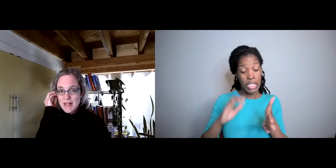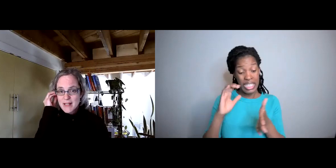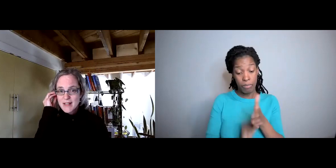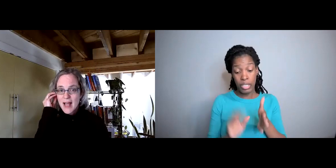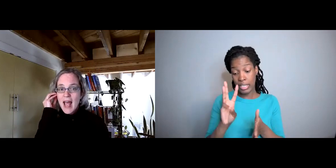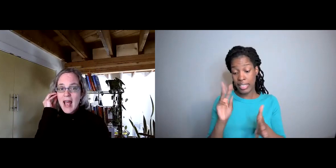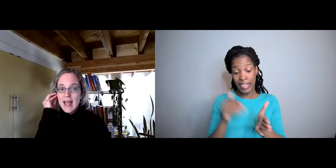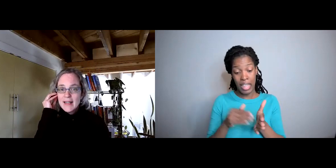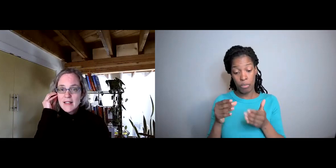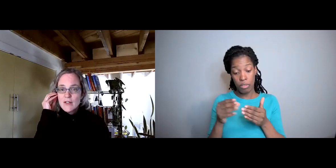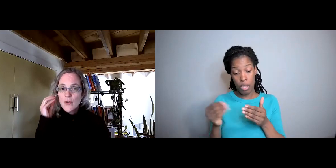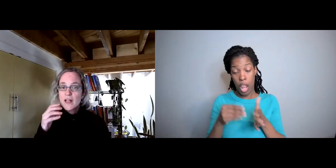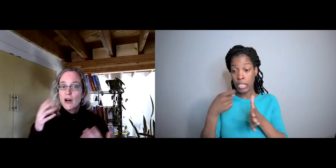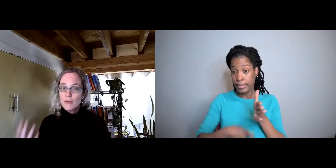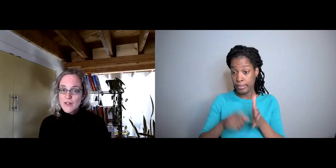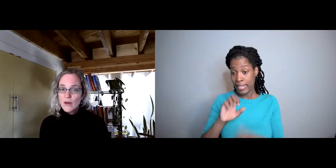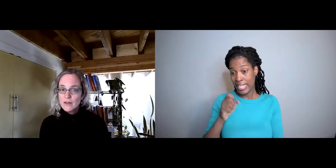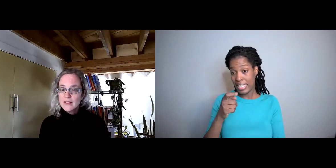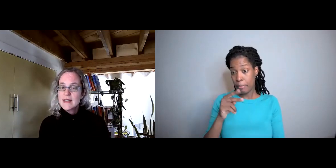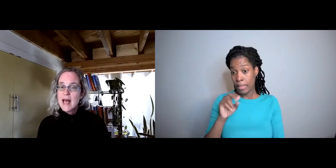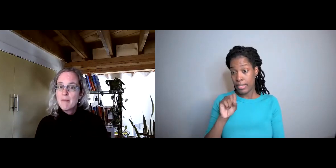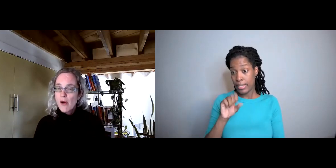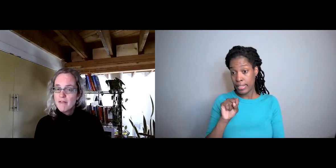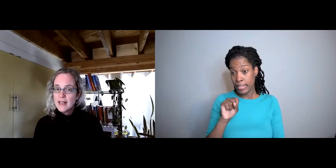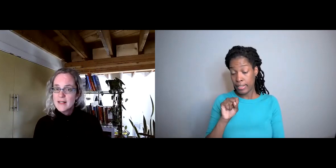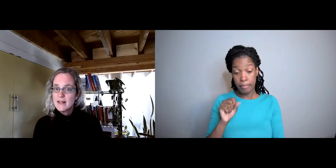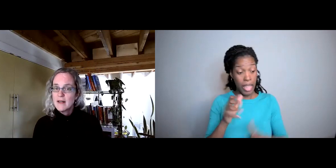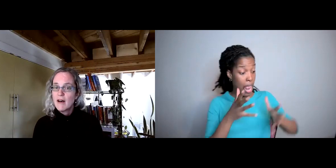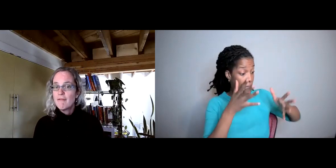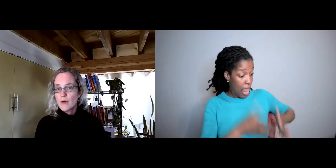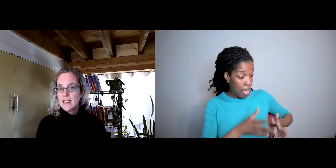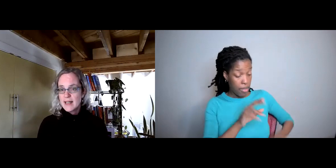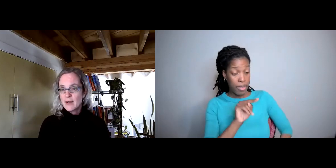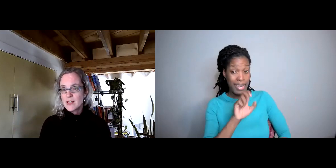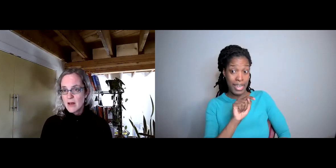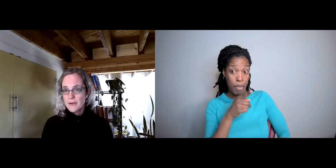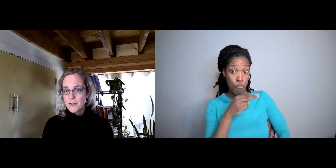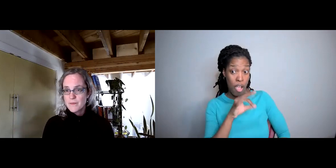And so then our result is net profit of $14,000.